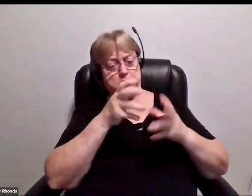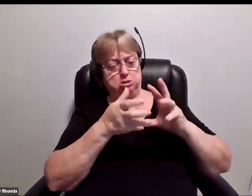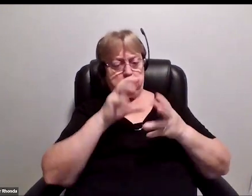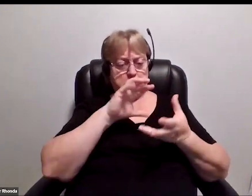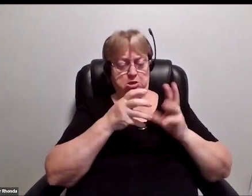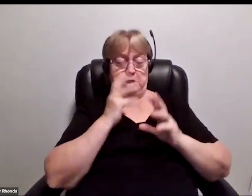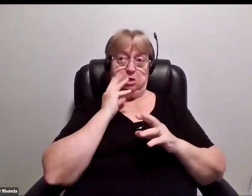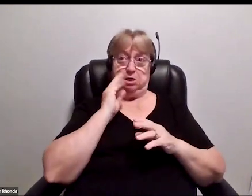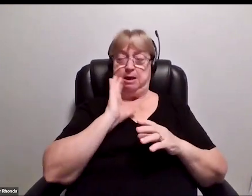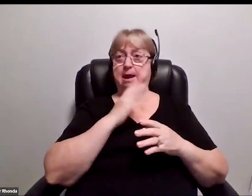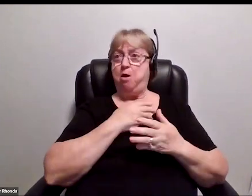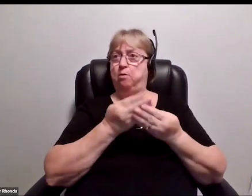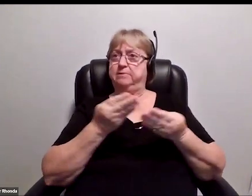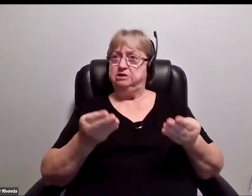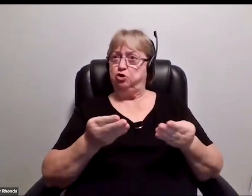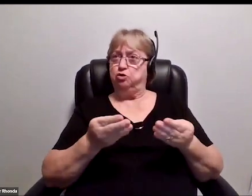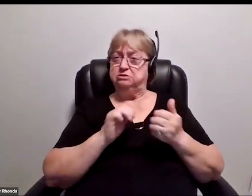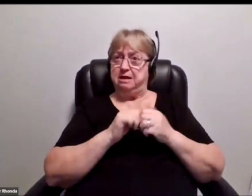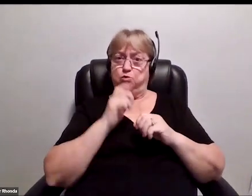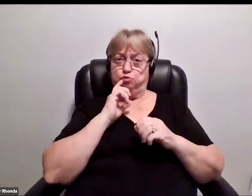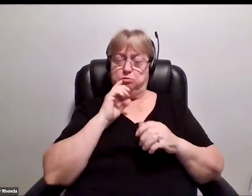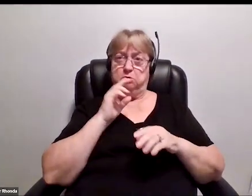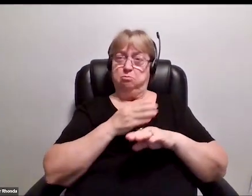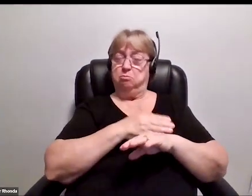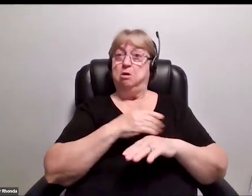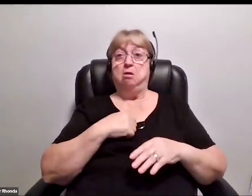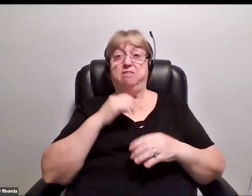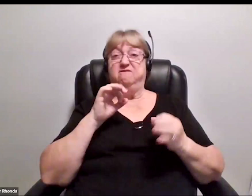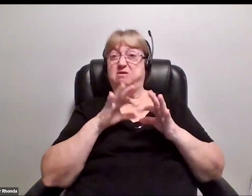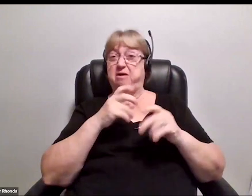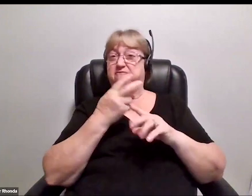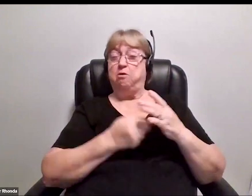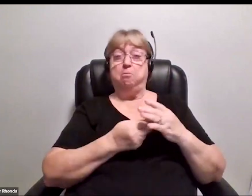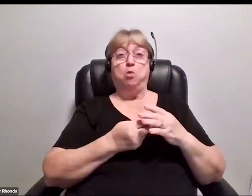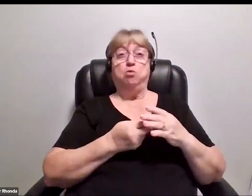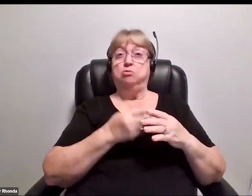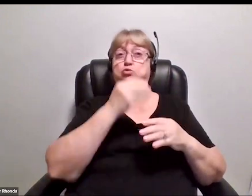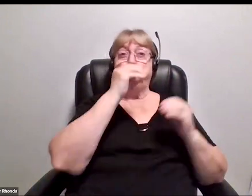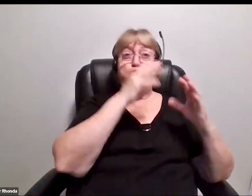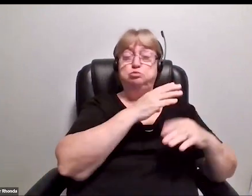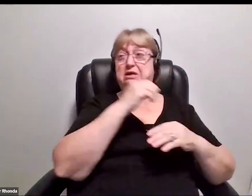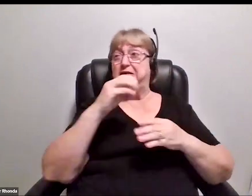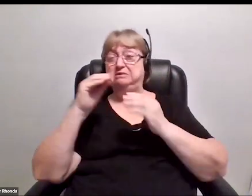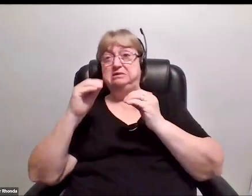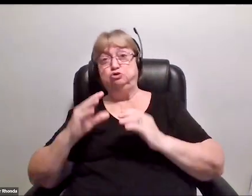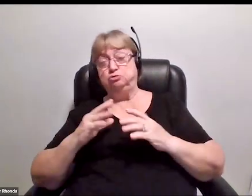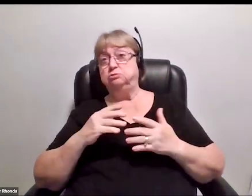for improvement. Overall, the feedback from both students and their teachers have been very positive.